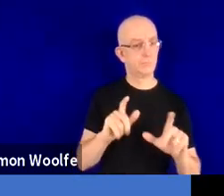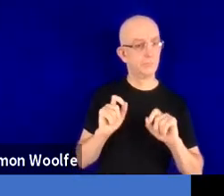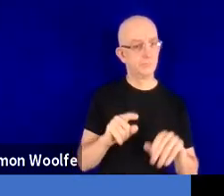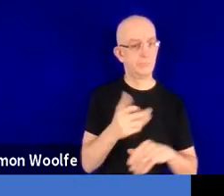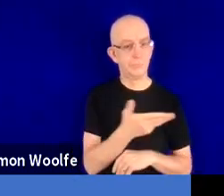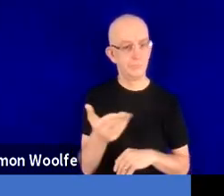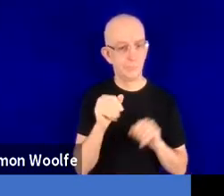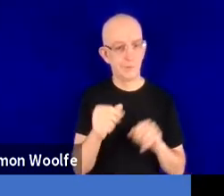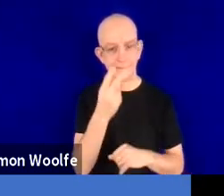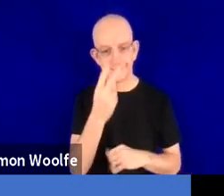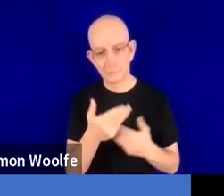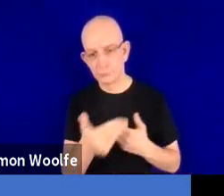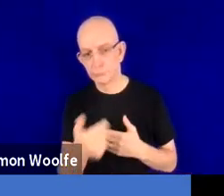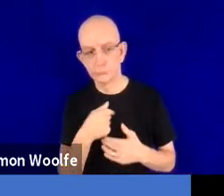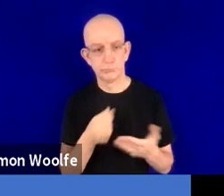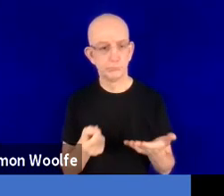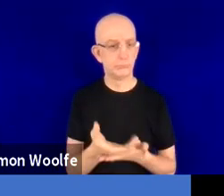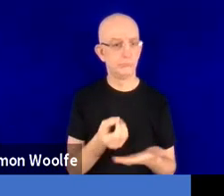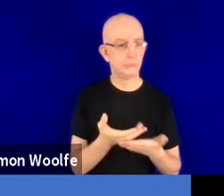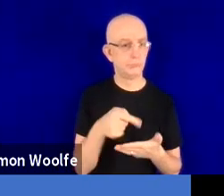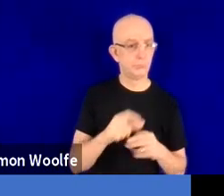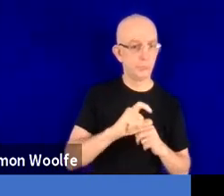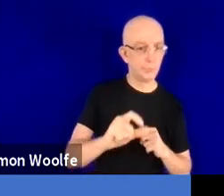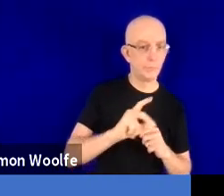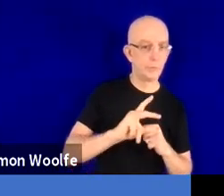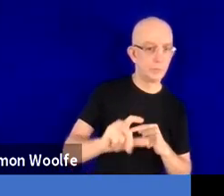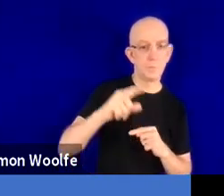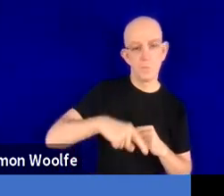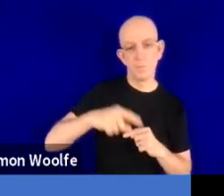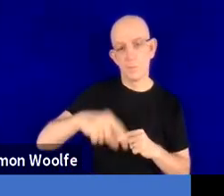by ILO and UNICEF, but also GIZ and the World Bank